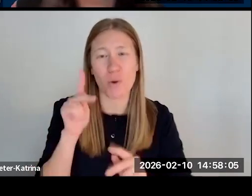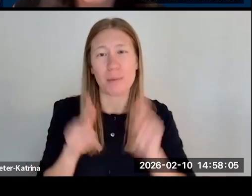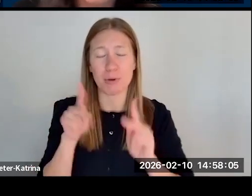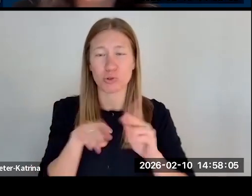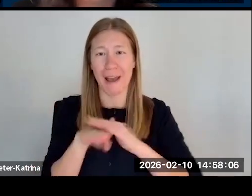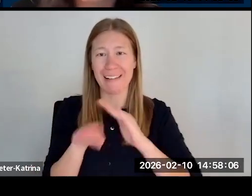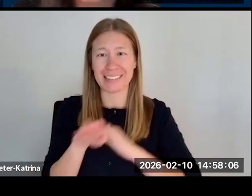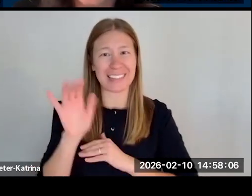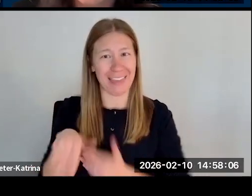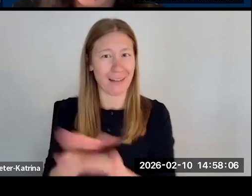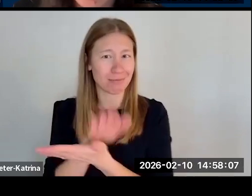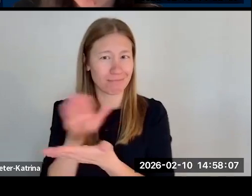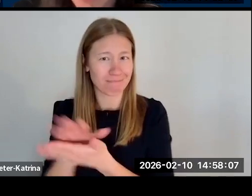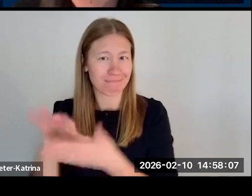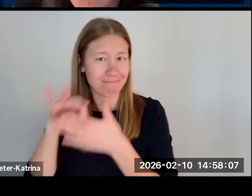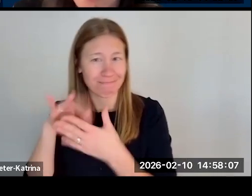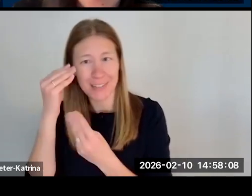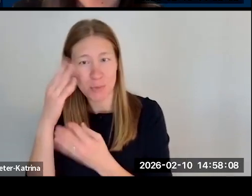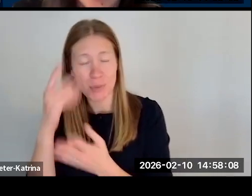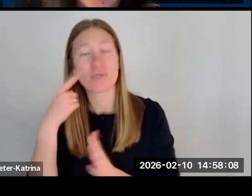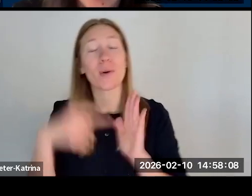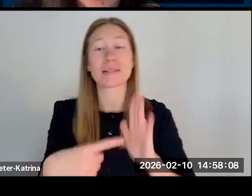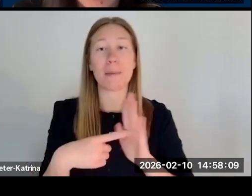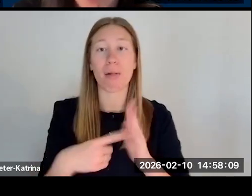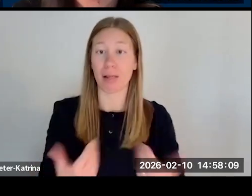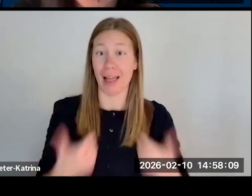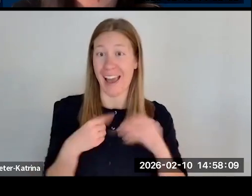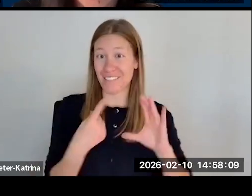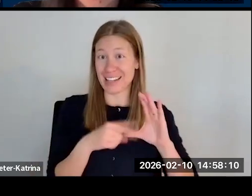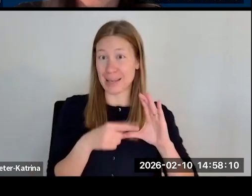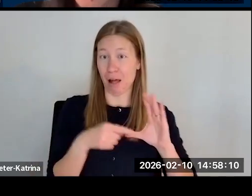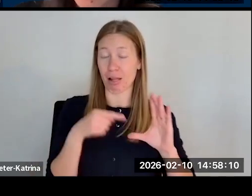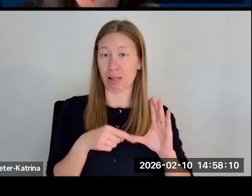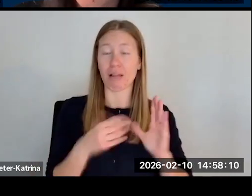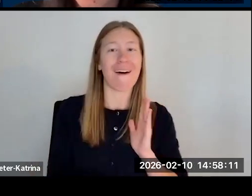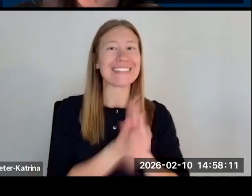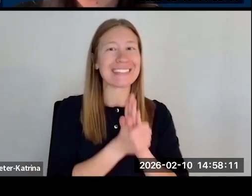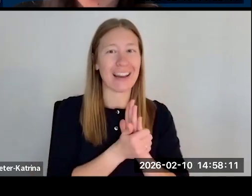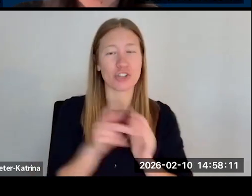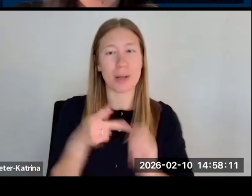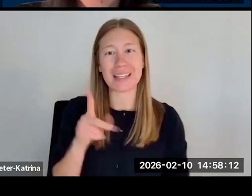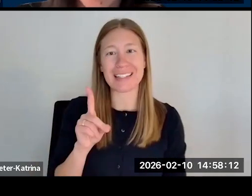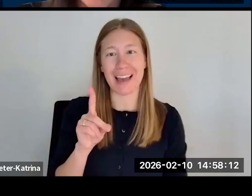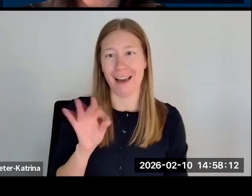So for instance, if I have an email with an attached PDF flyer about an event,